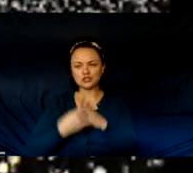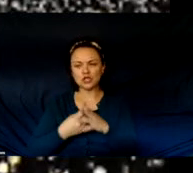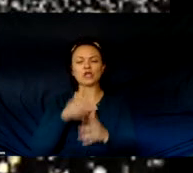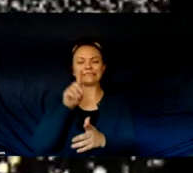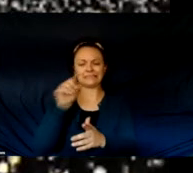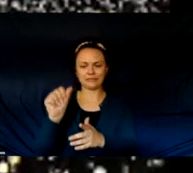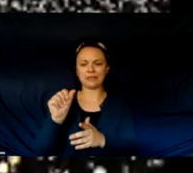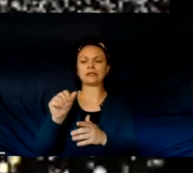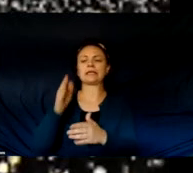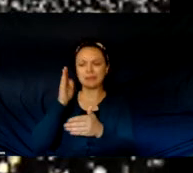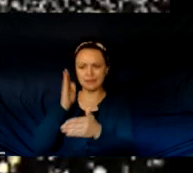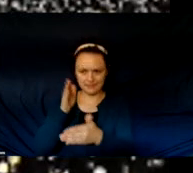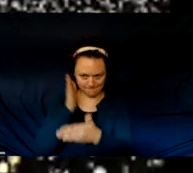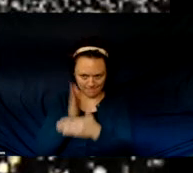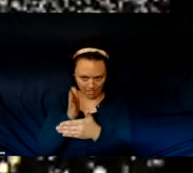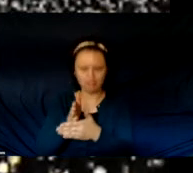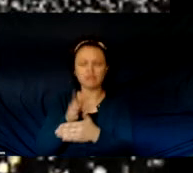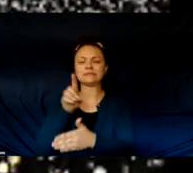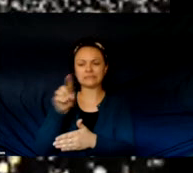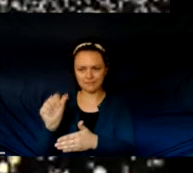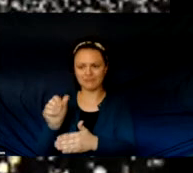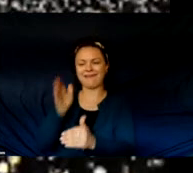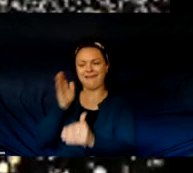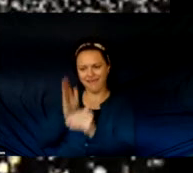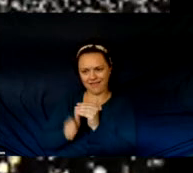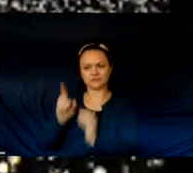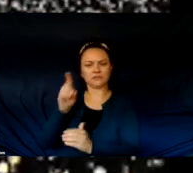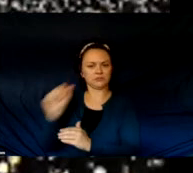it really gives me a sense of hope and a sense